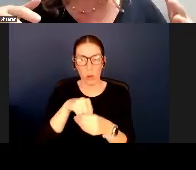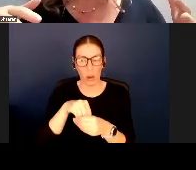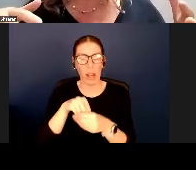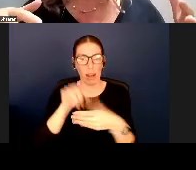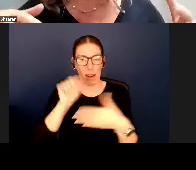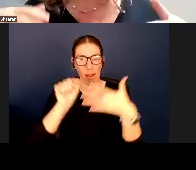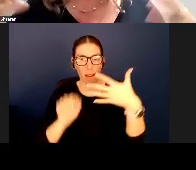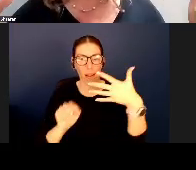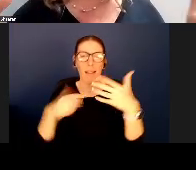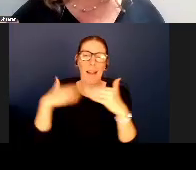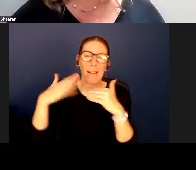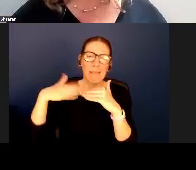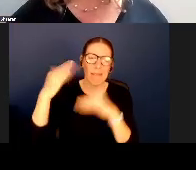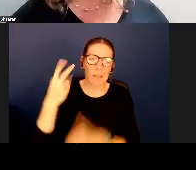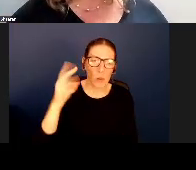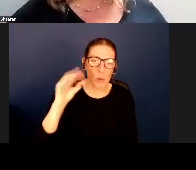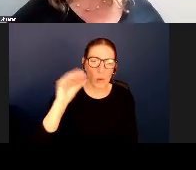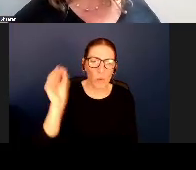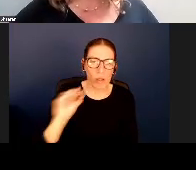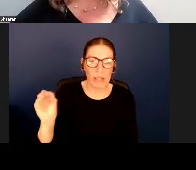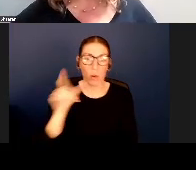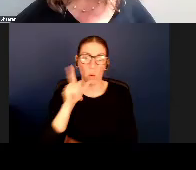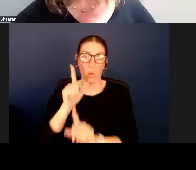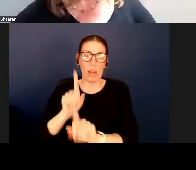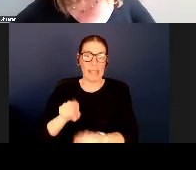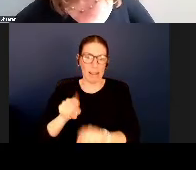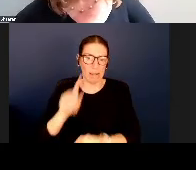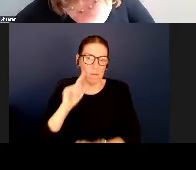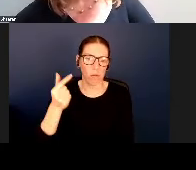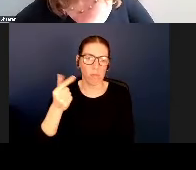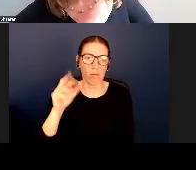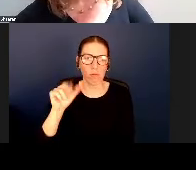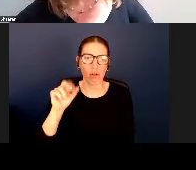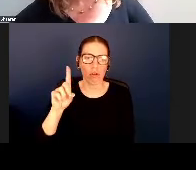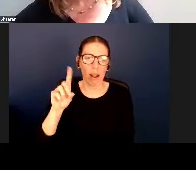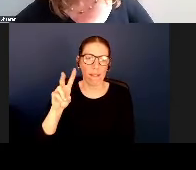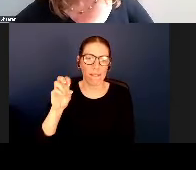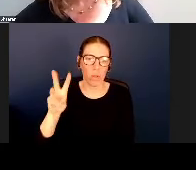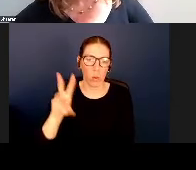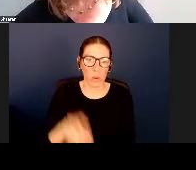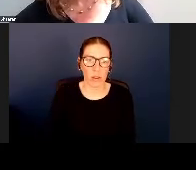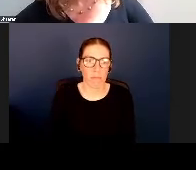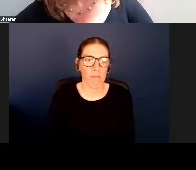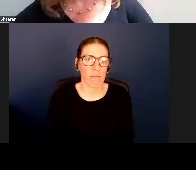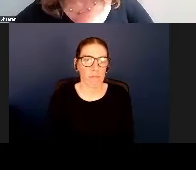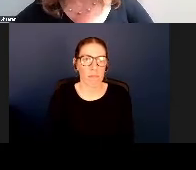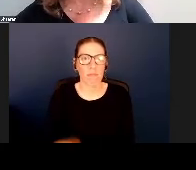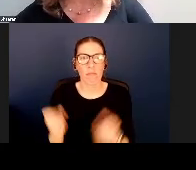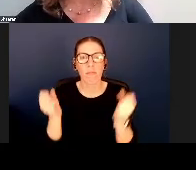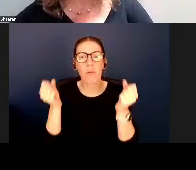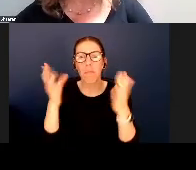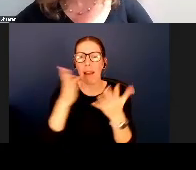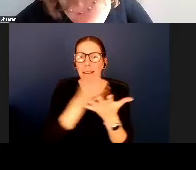2% attending Grandview. There there are quite a number of uh different areas serviced by Grandview